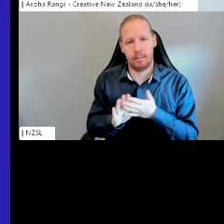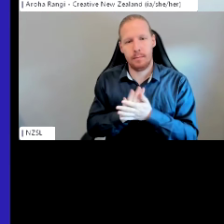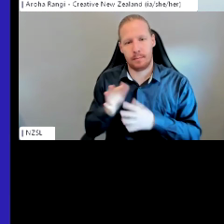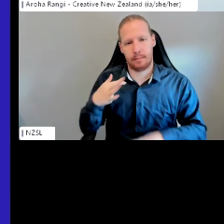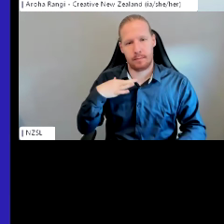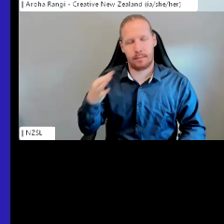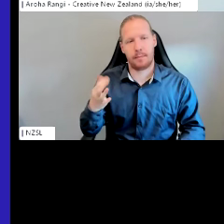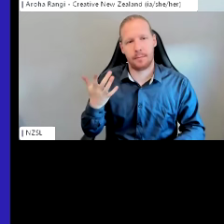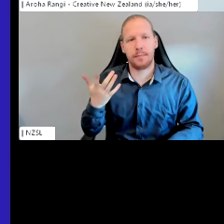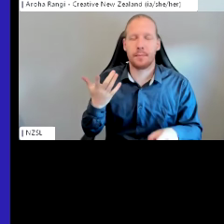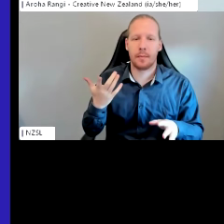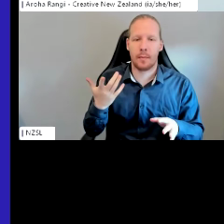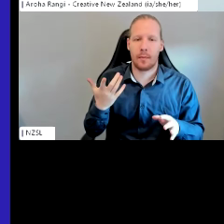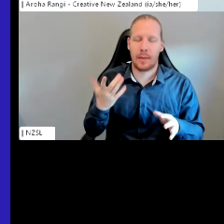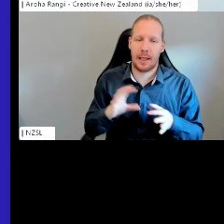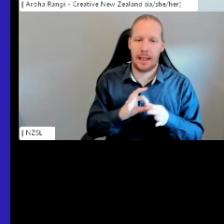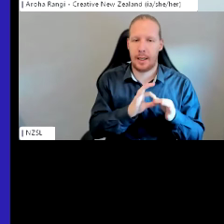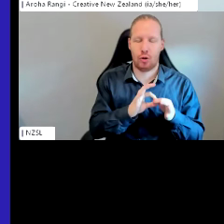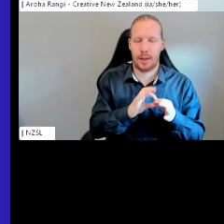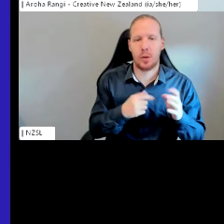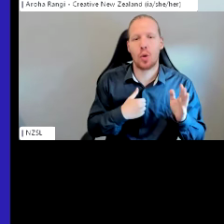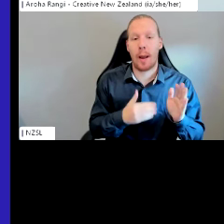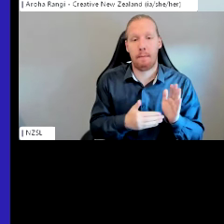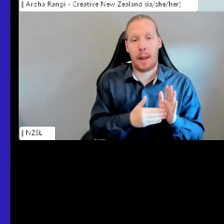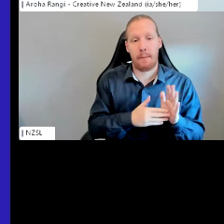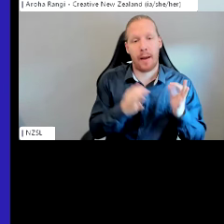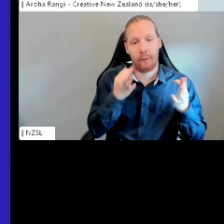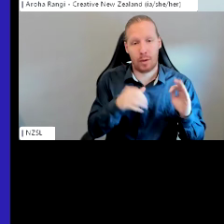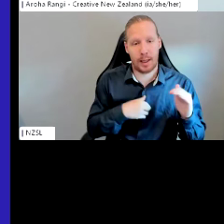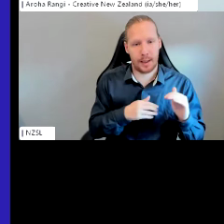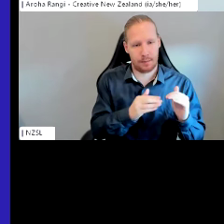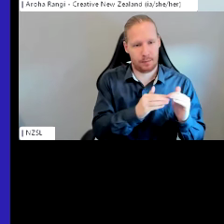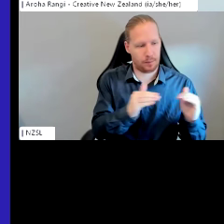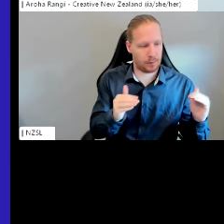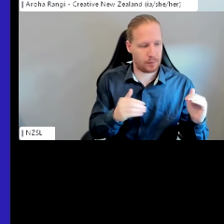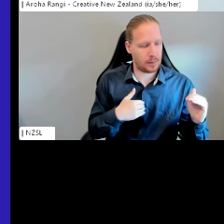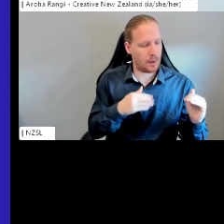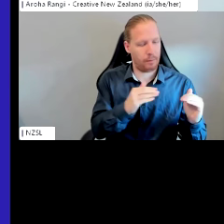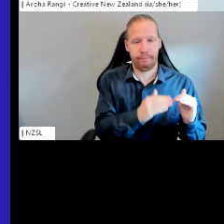layer which is called supporter and they are uh busy upgrading the people from the free membership